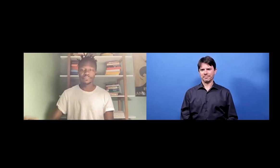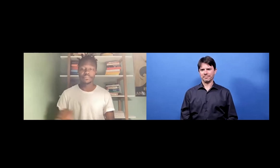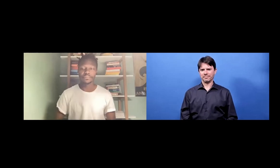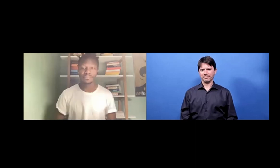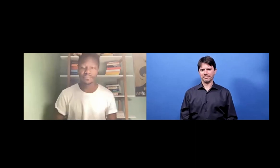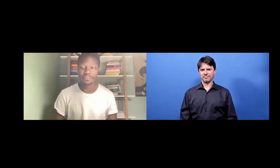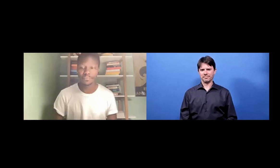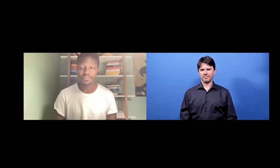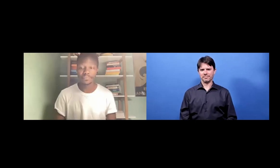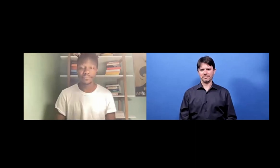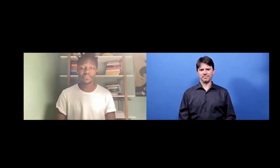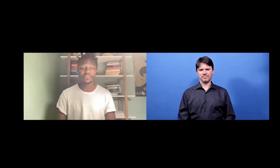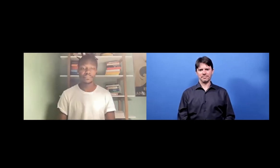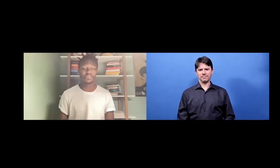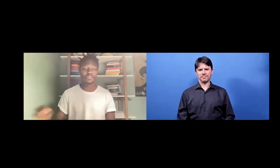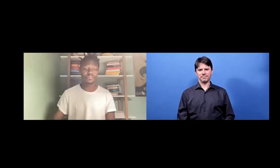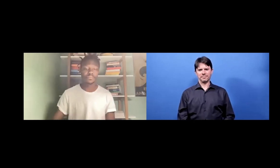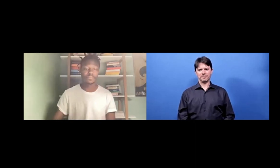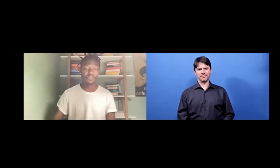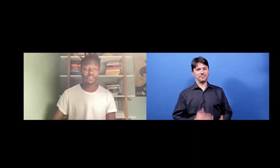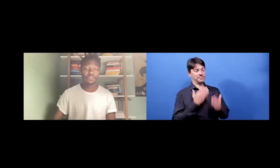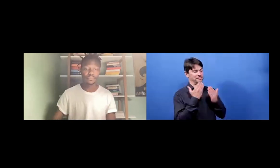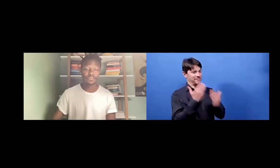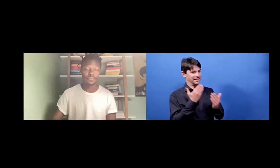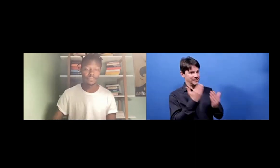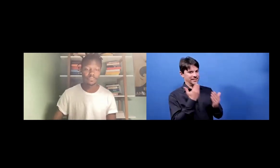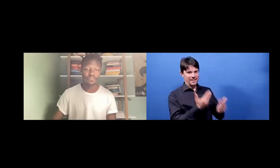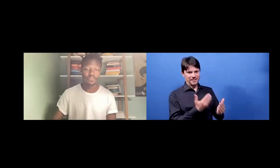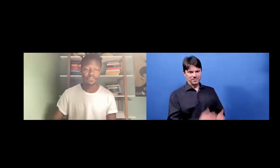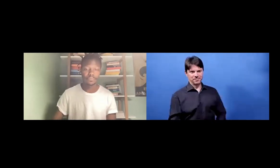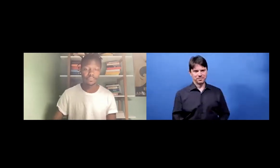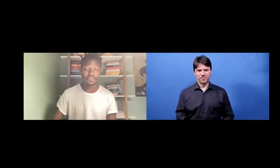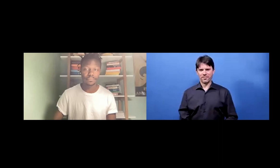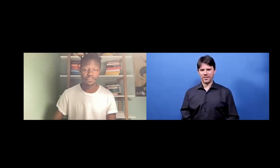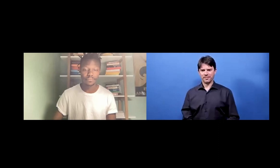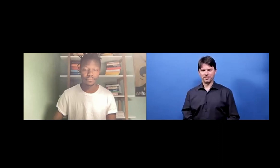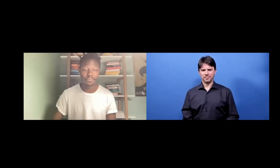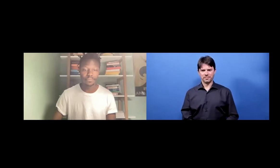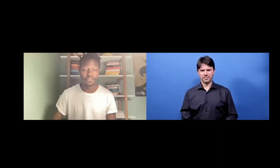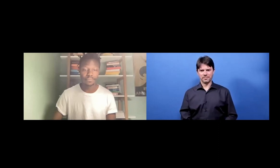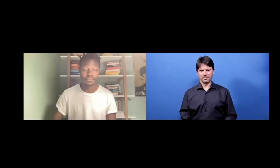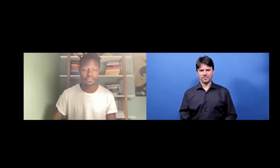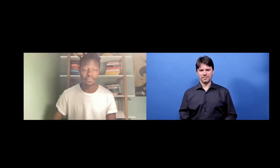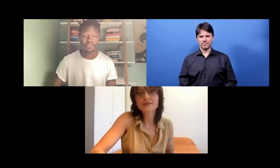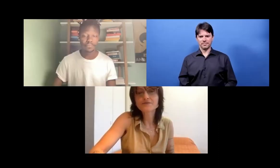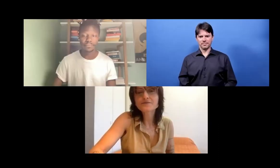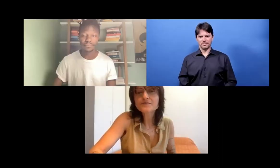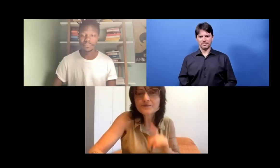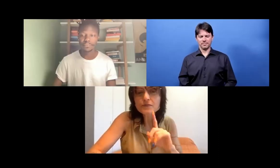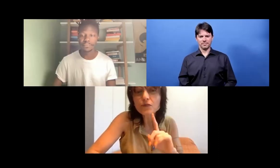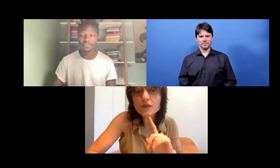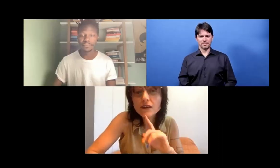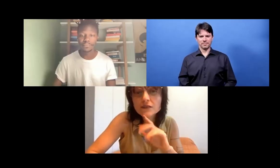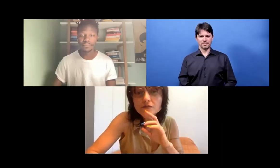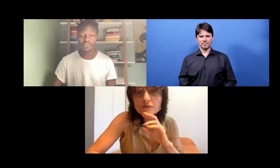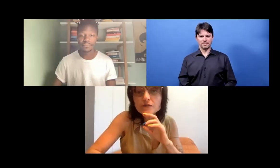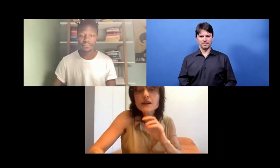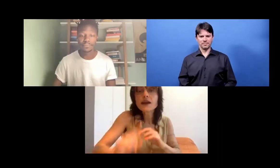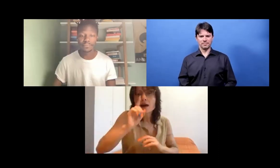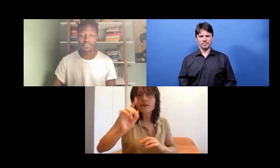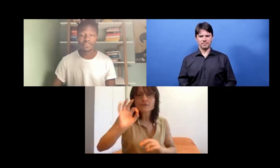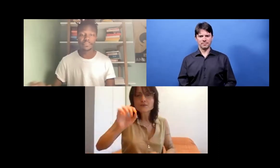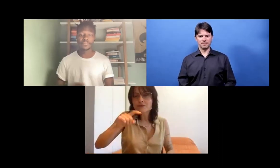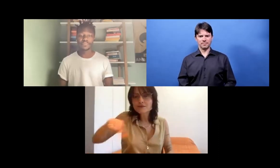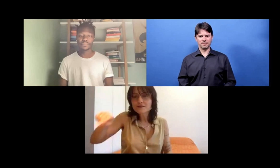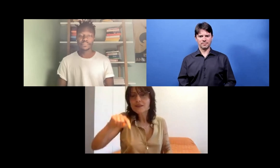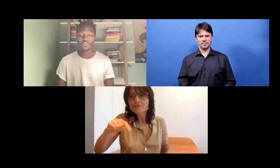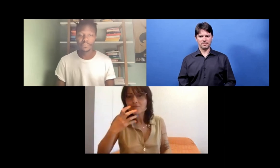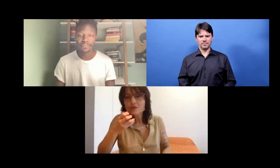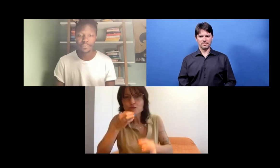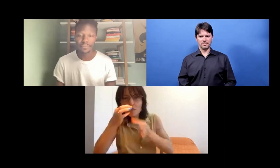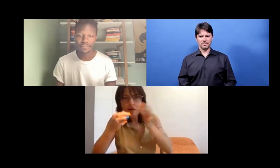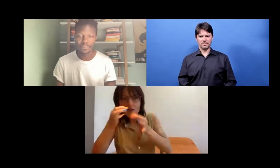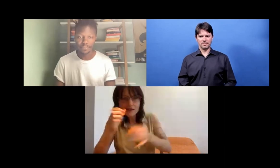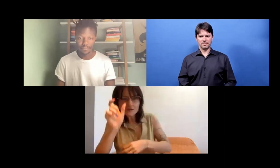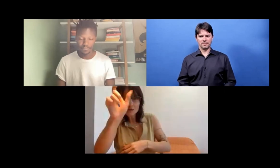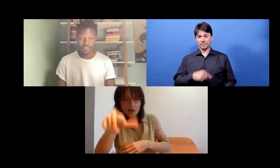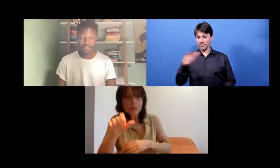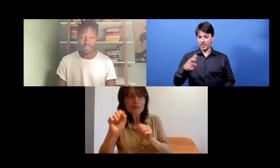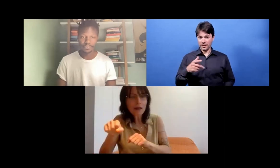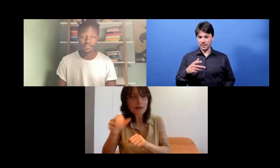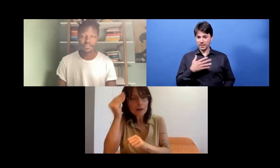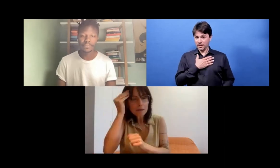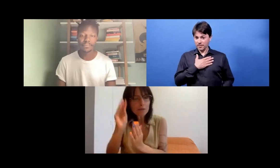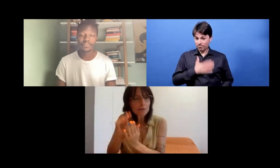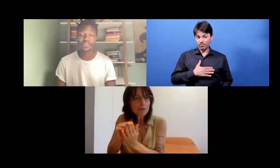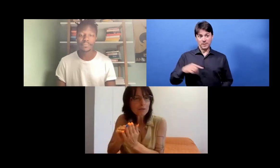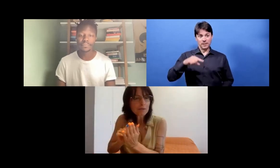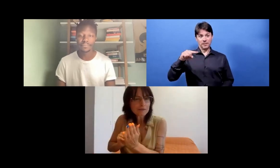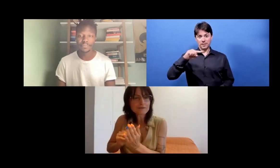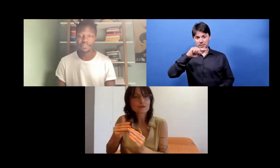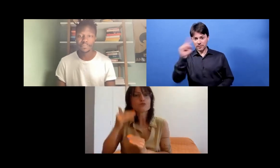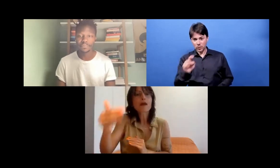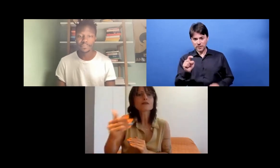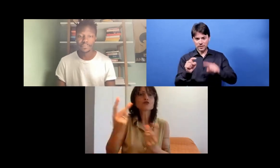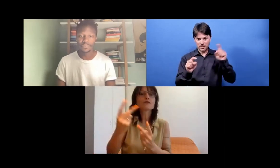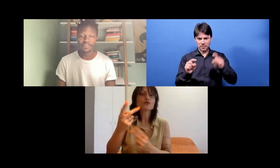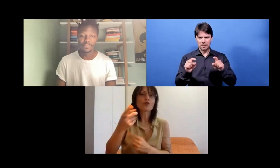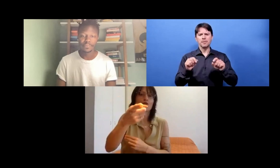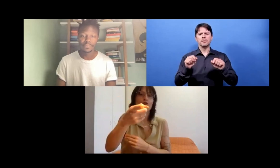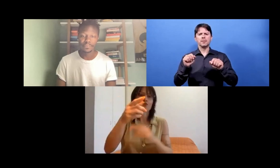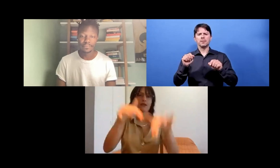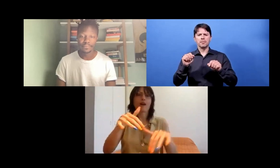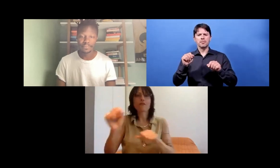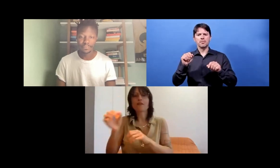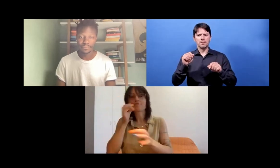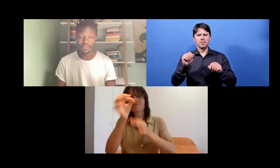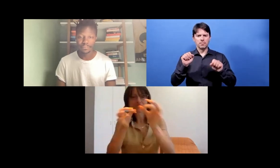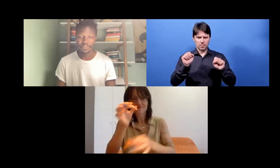Rita Mazza: Alright. Thank you, Dodzi. If the audience has questions right now, please make notes,